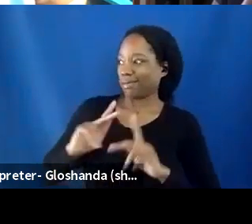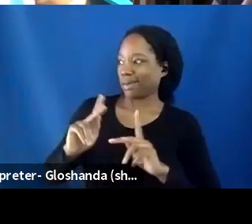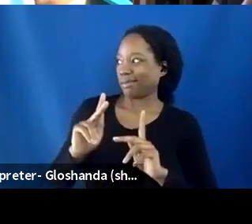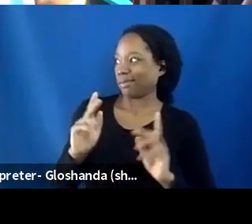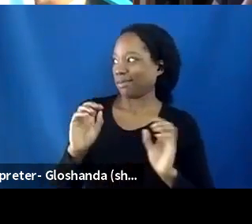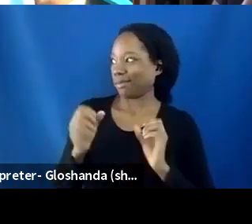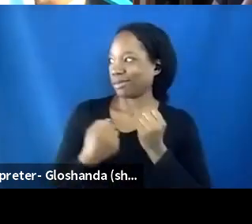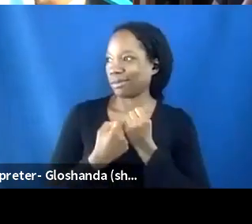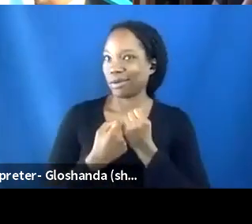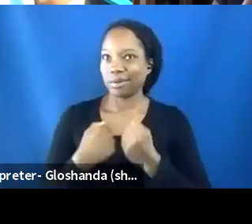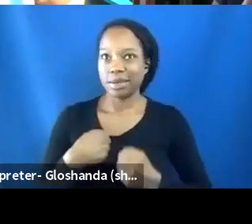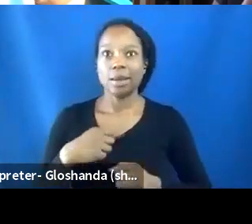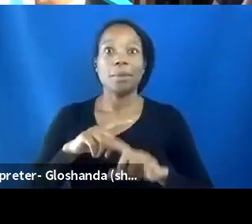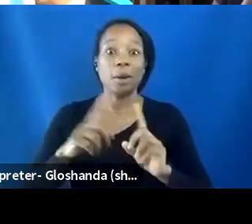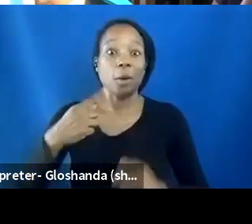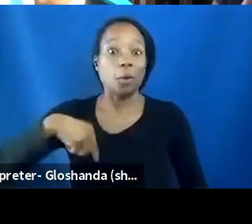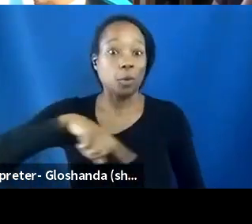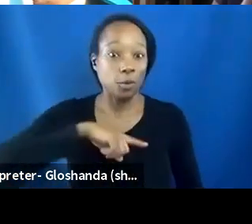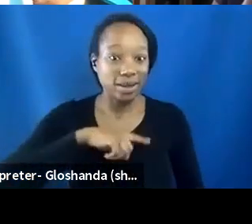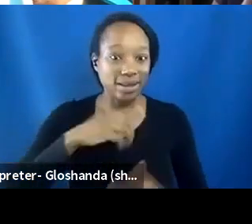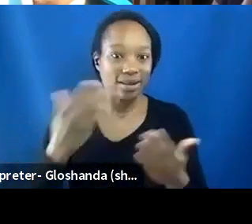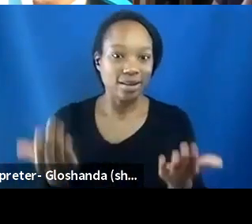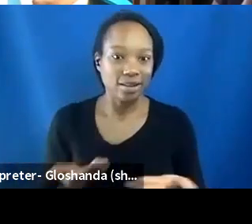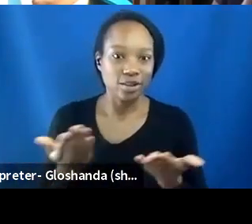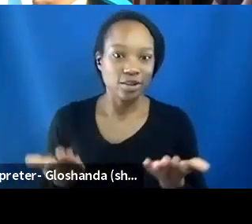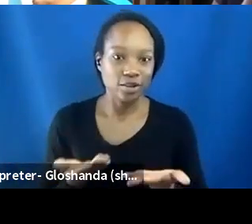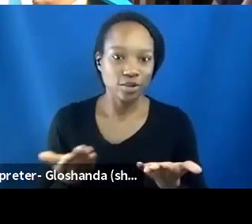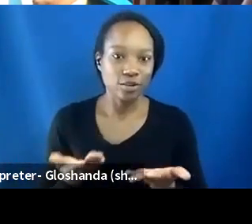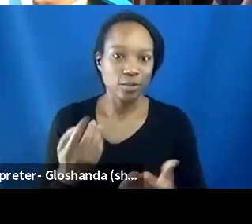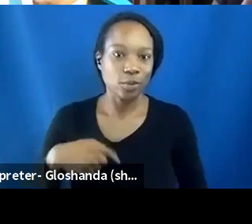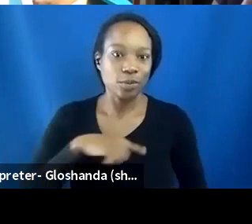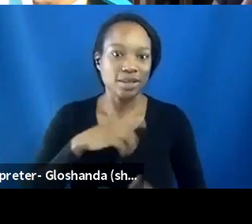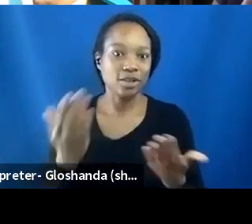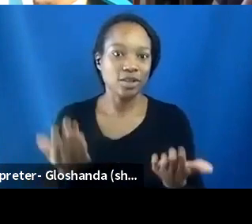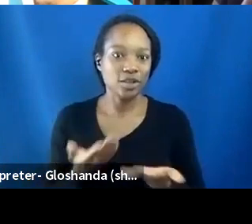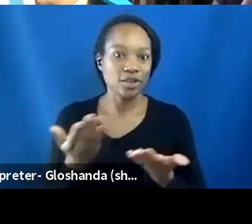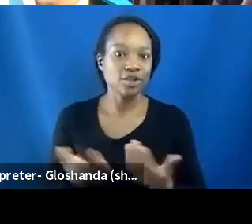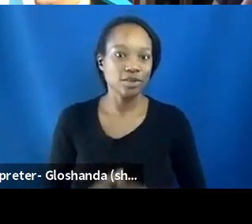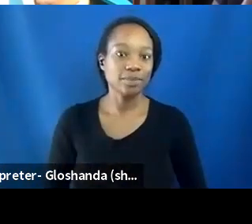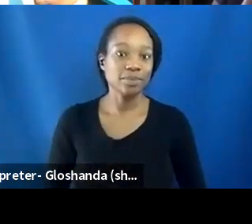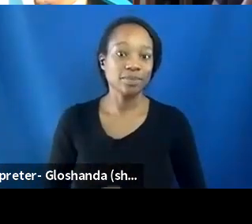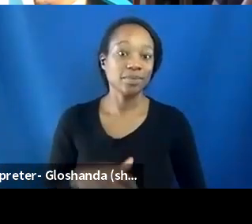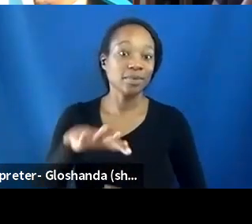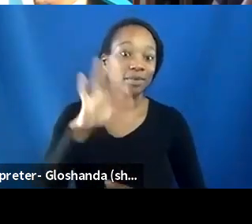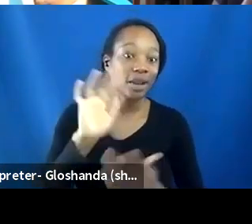we are out here. So we are out here. Find the online groups,